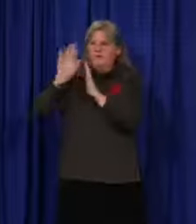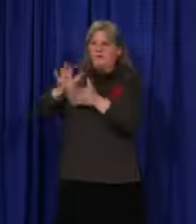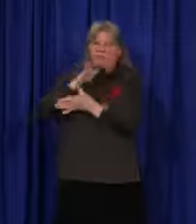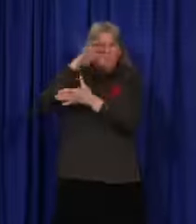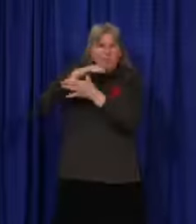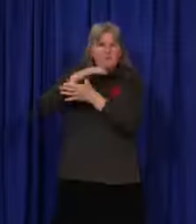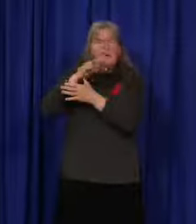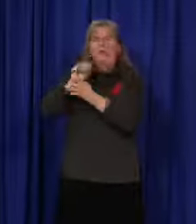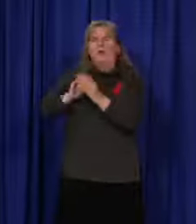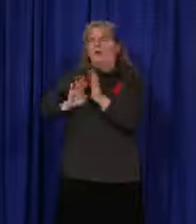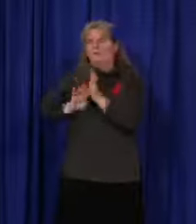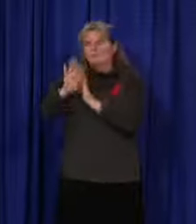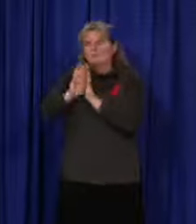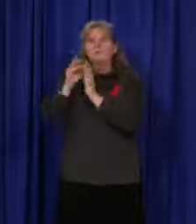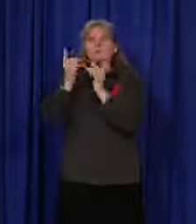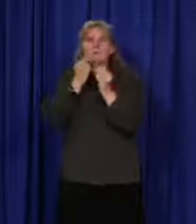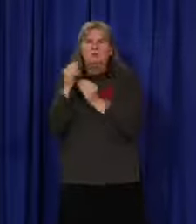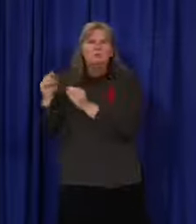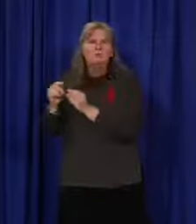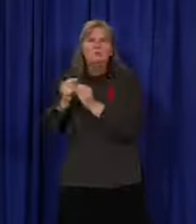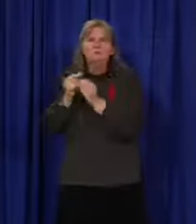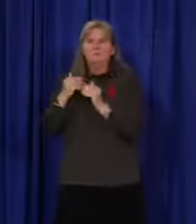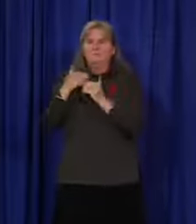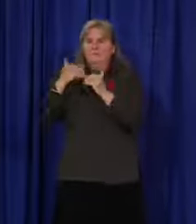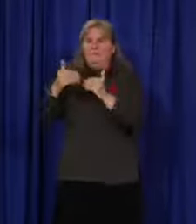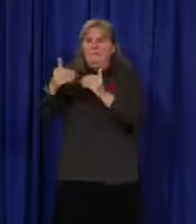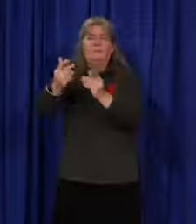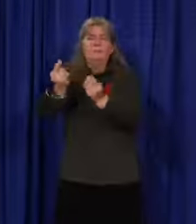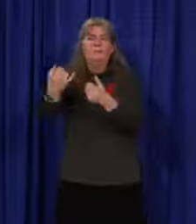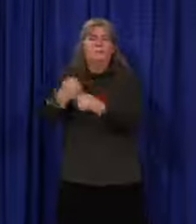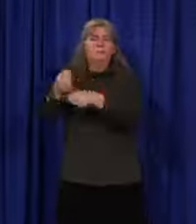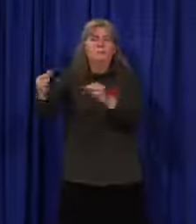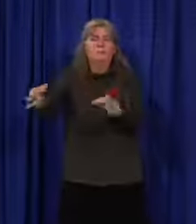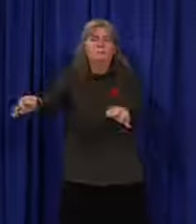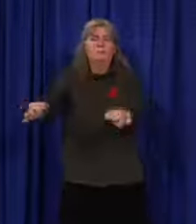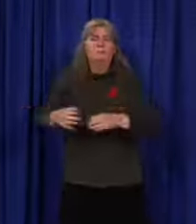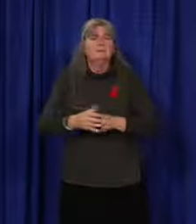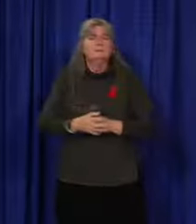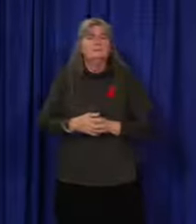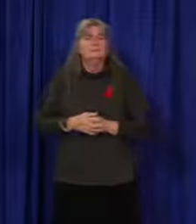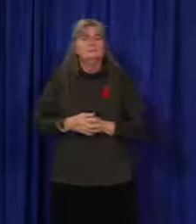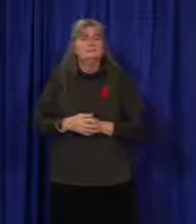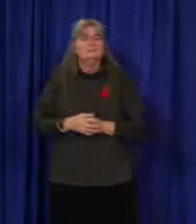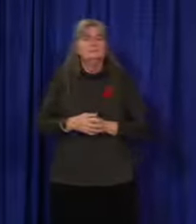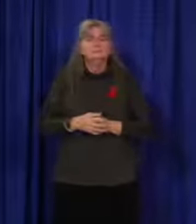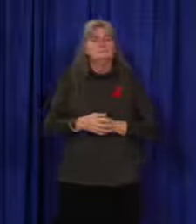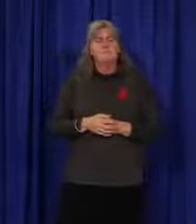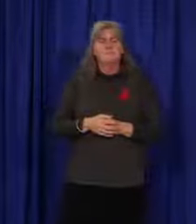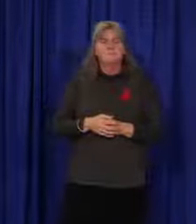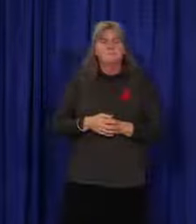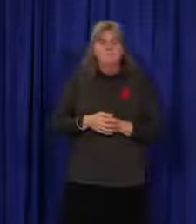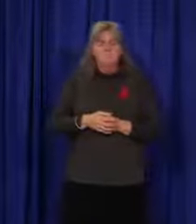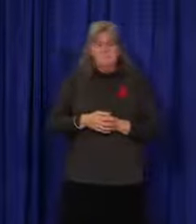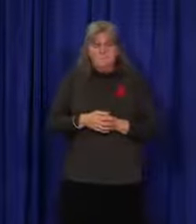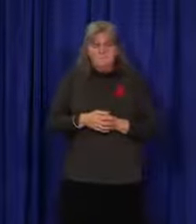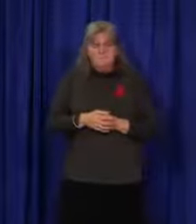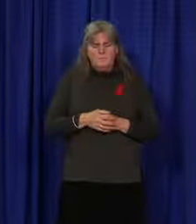Let's say you have a large facility like a community centre and you have ideas about how you would host events within that